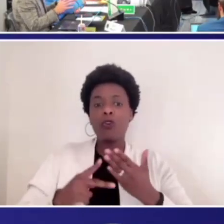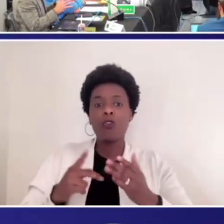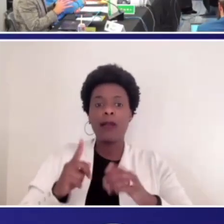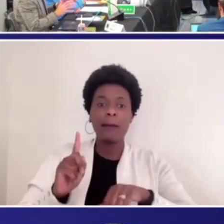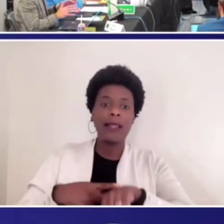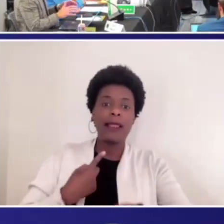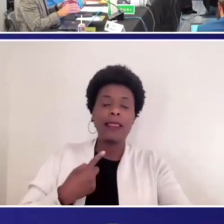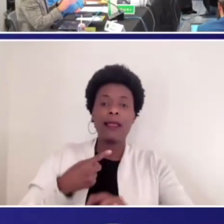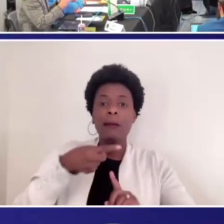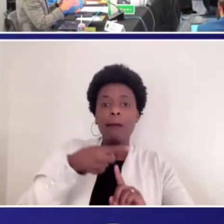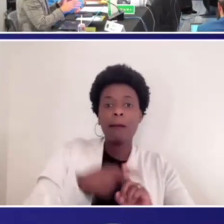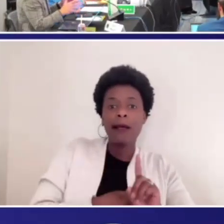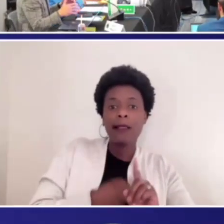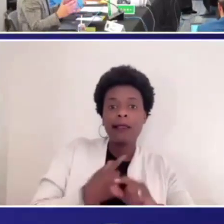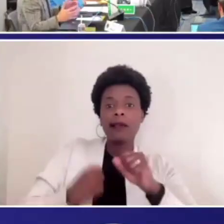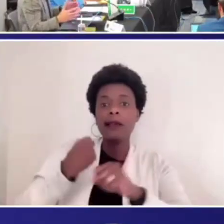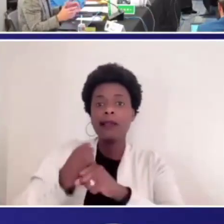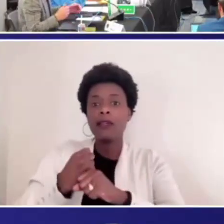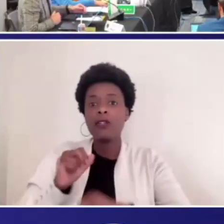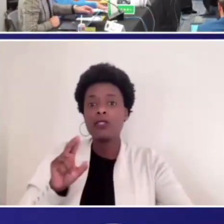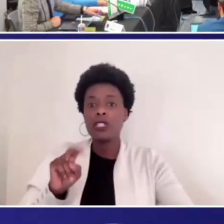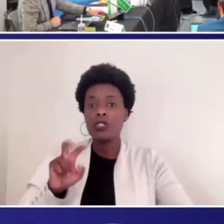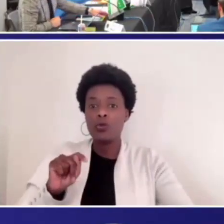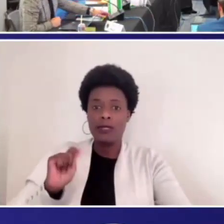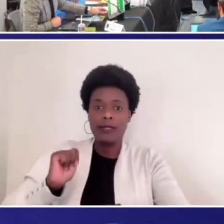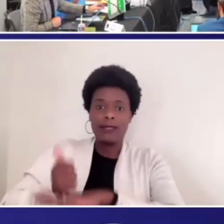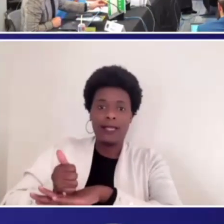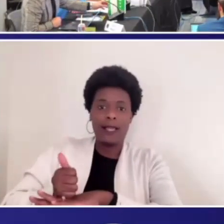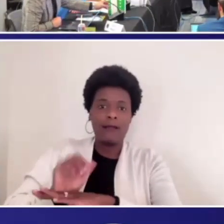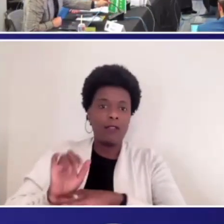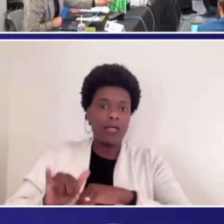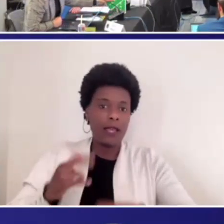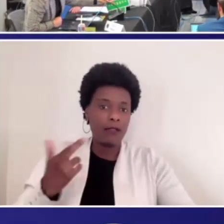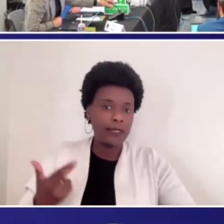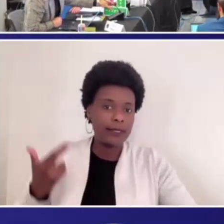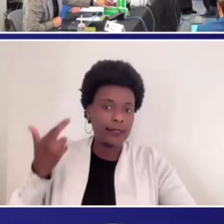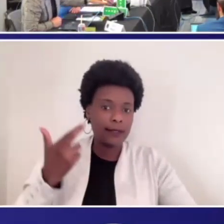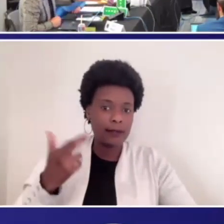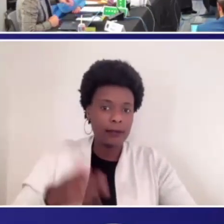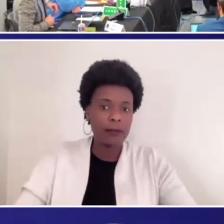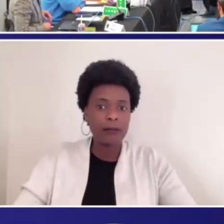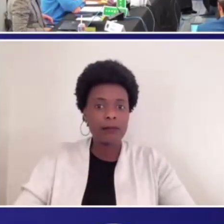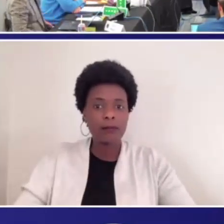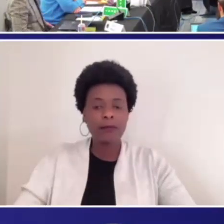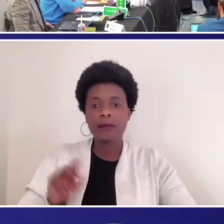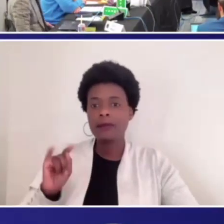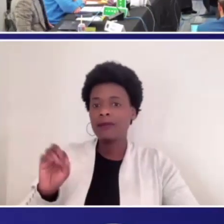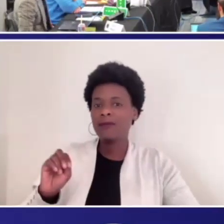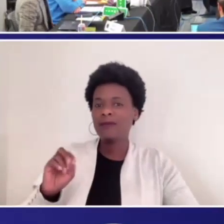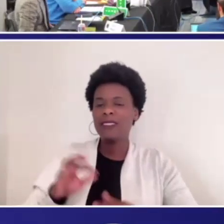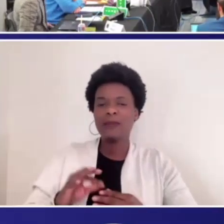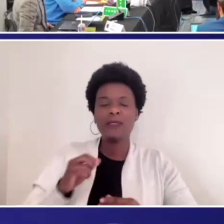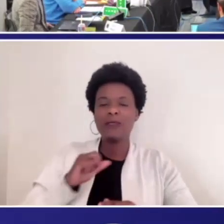or units, is set for that reason. Sorry, I have to respond real quick because Andy's my good friend.